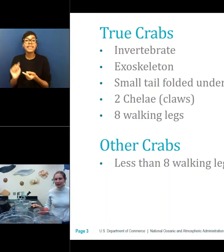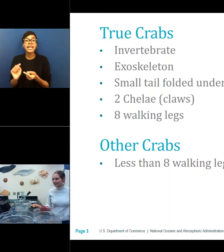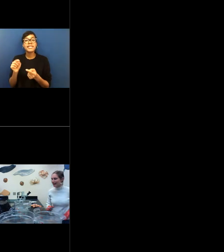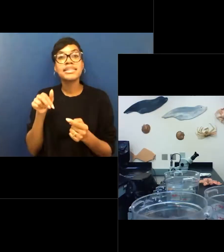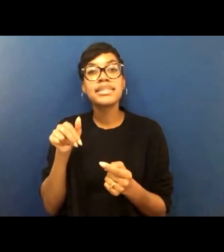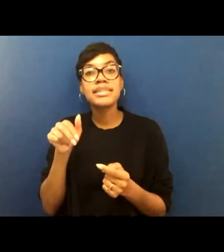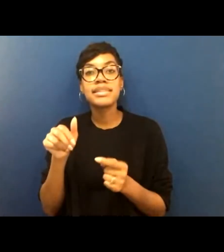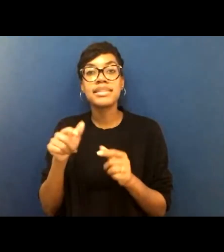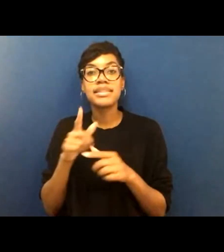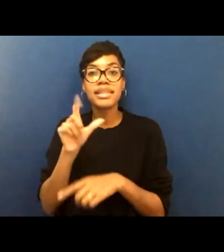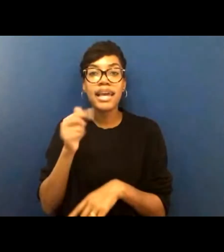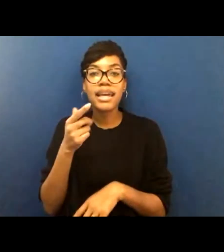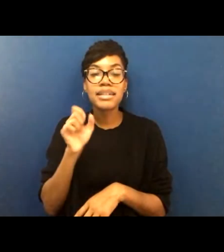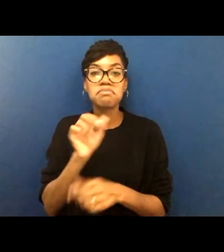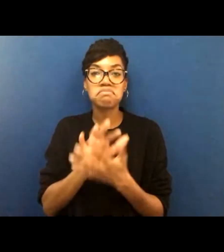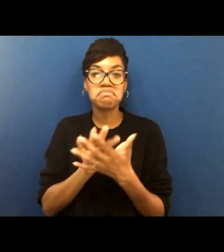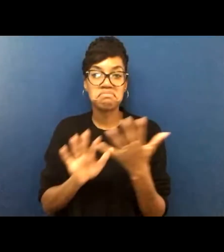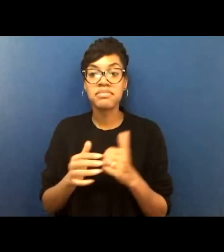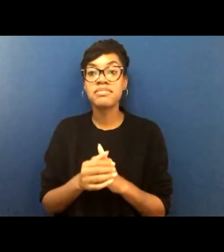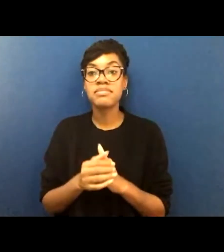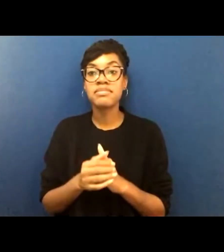So let's go look at some Alaskan crabs.